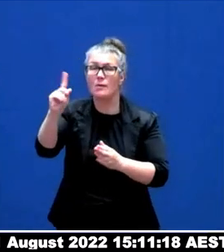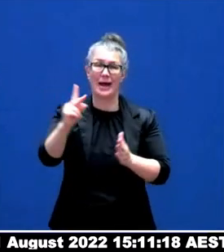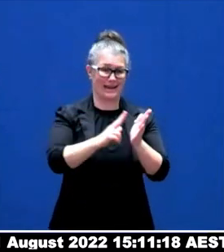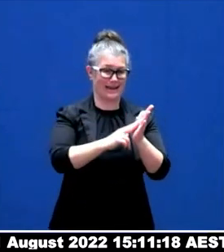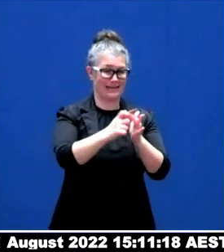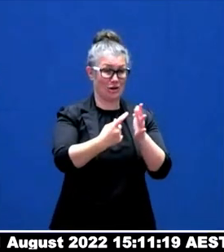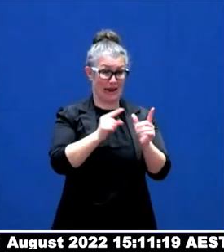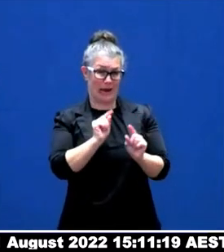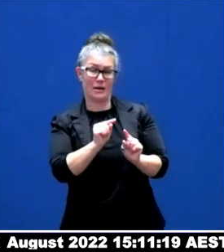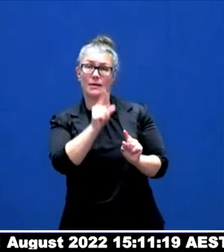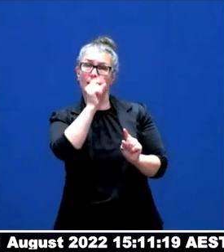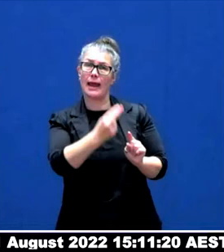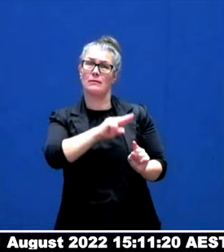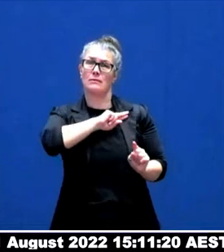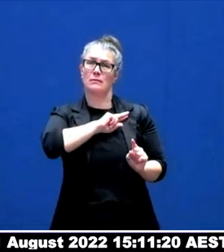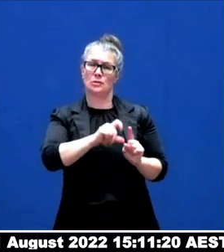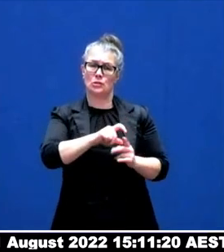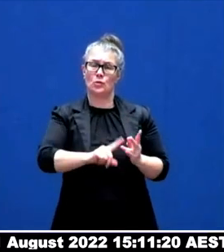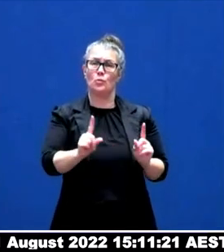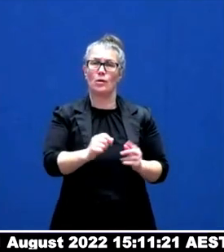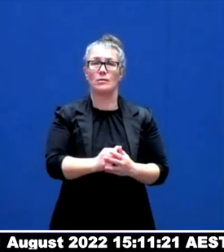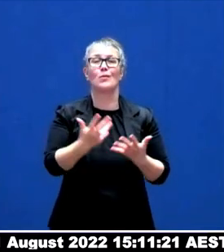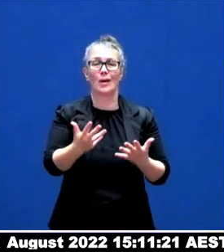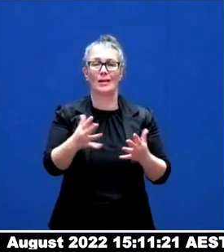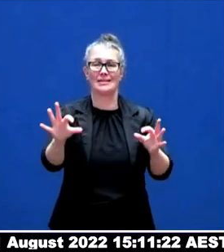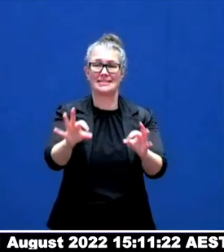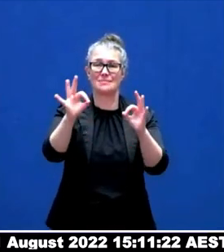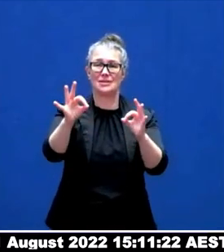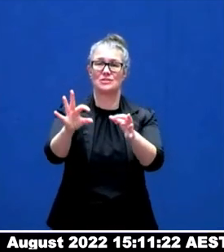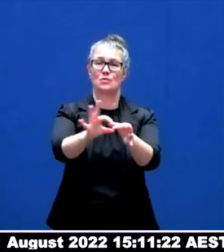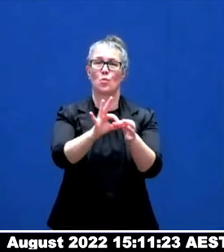Again we put specialist coordination support in the plan to ensure